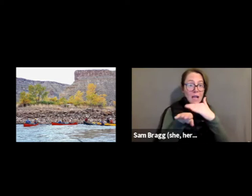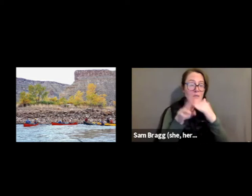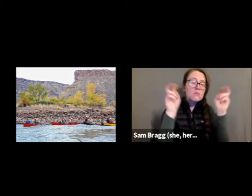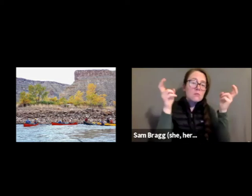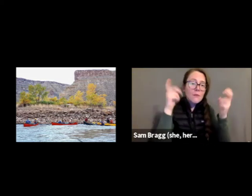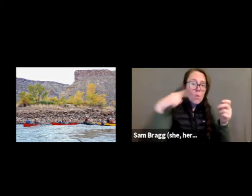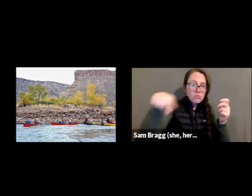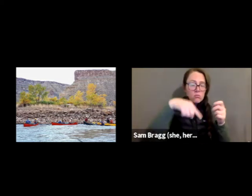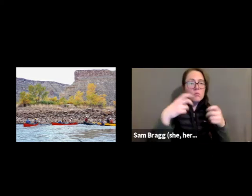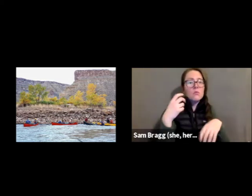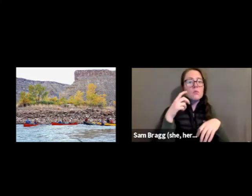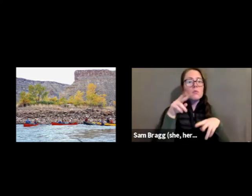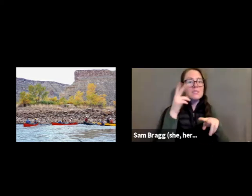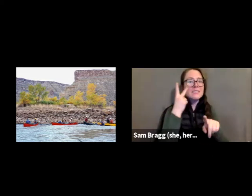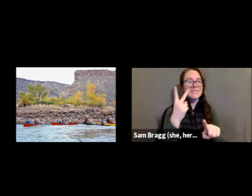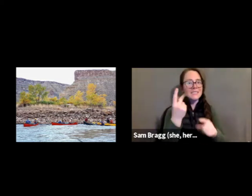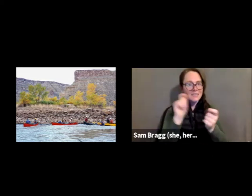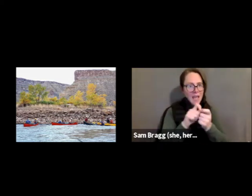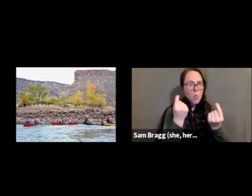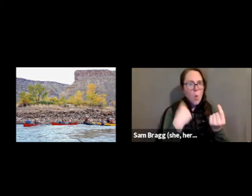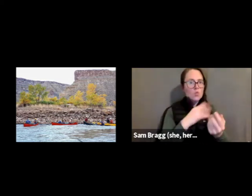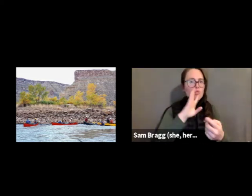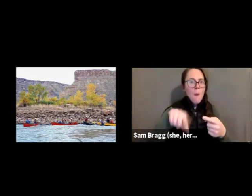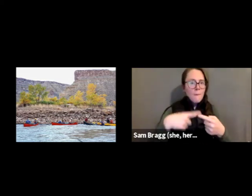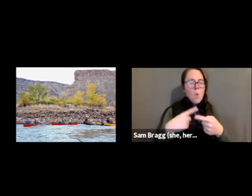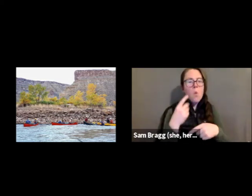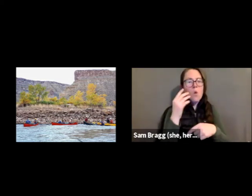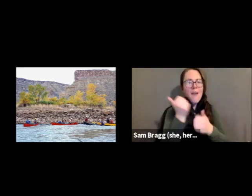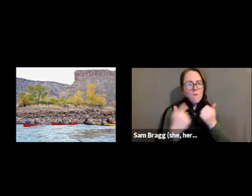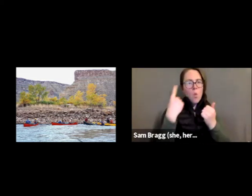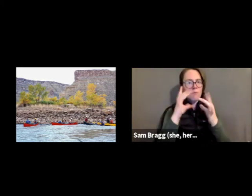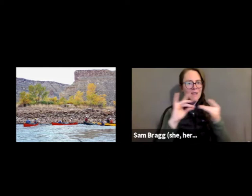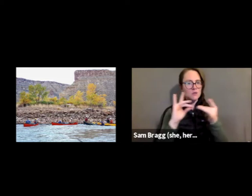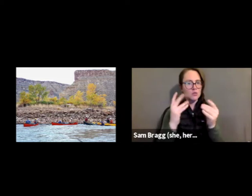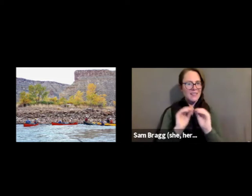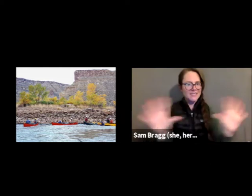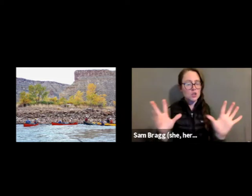difficult to yell over that sound sometimes so we decided to see if asl would be effective we